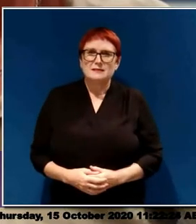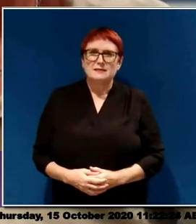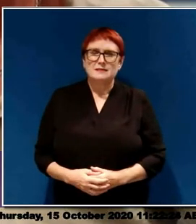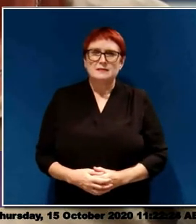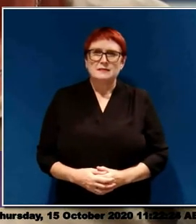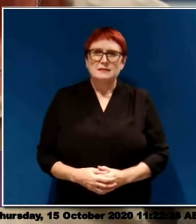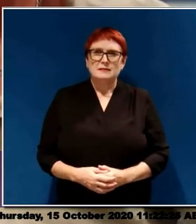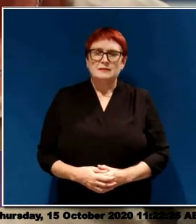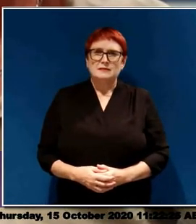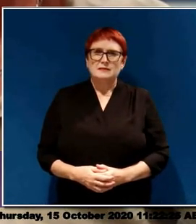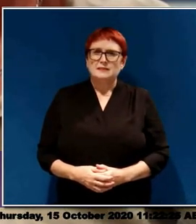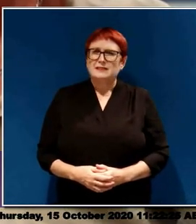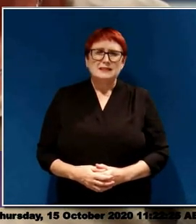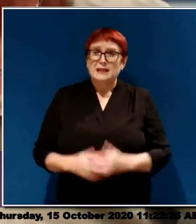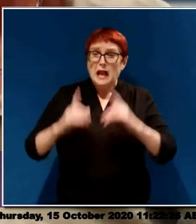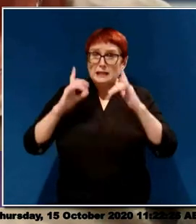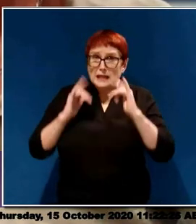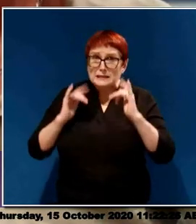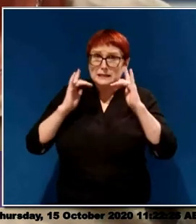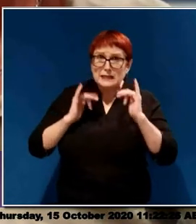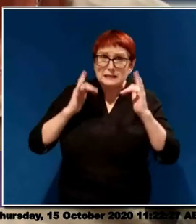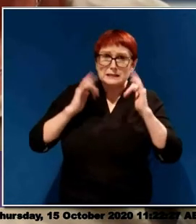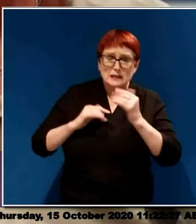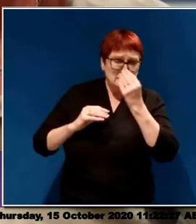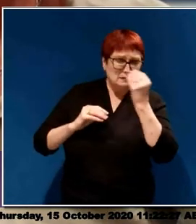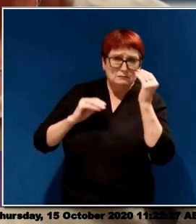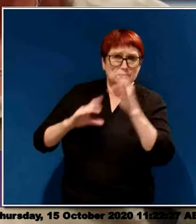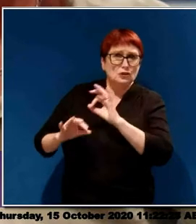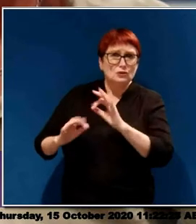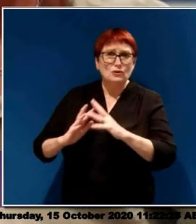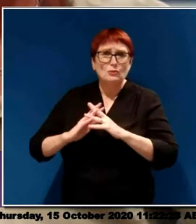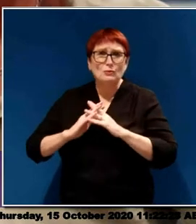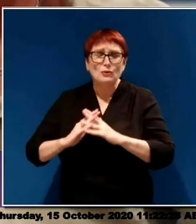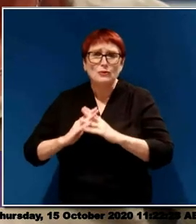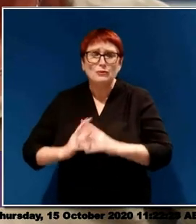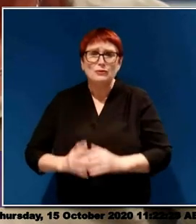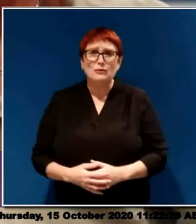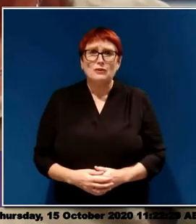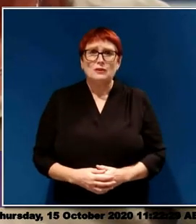that you do with these kids because when they leave high school, like when they leave school. None of that matters.